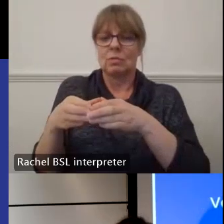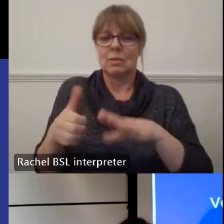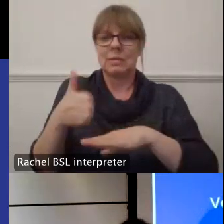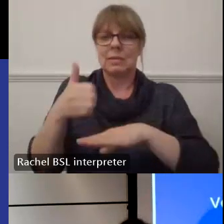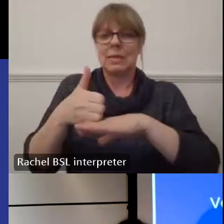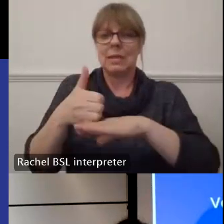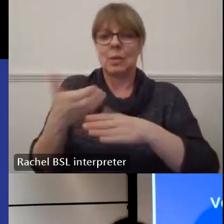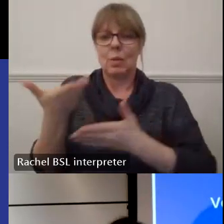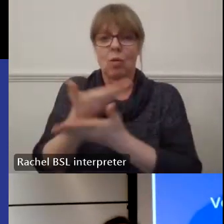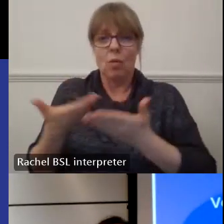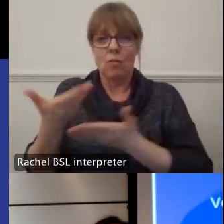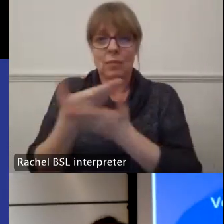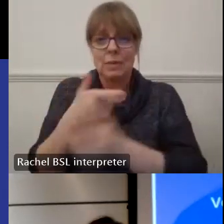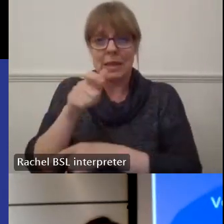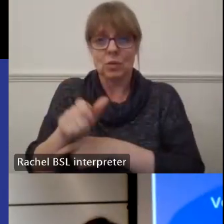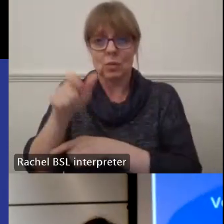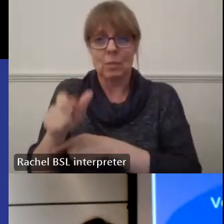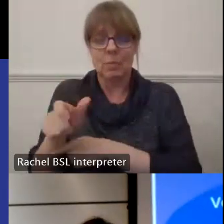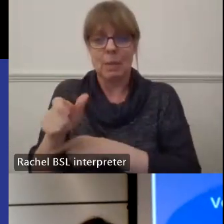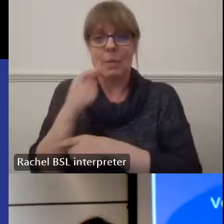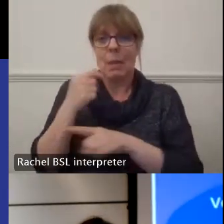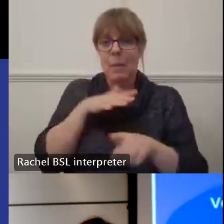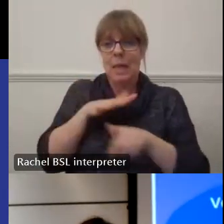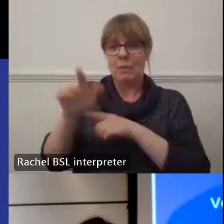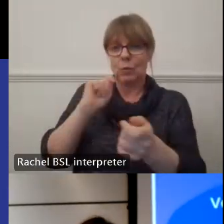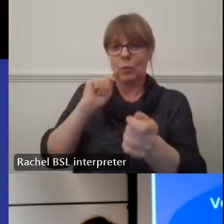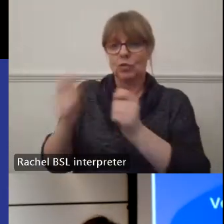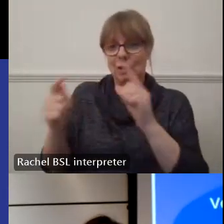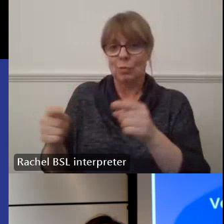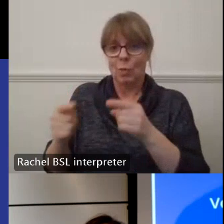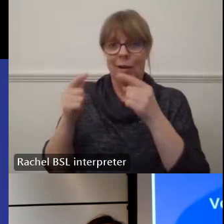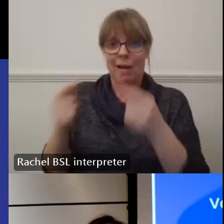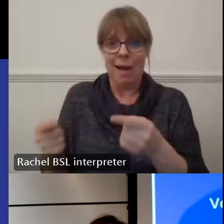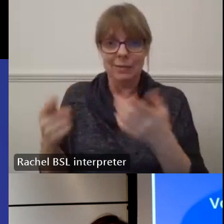with people, if you can't influence change yourself, because we know in volunteer management it